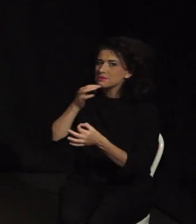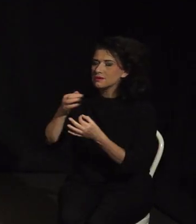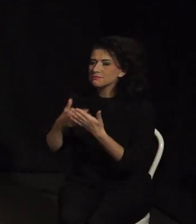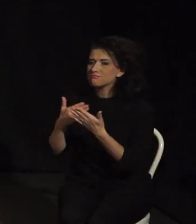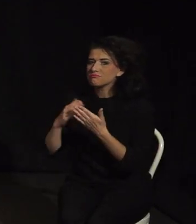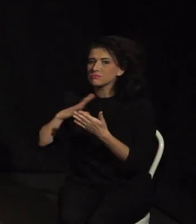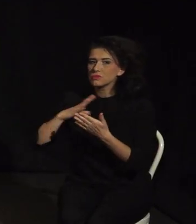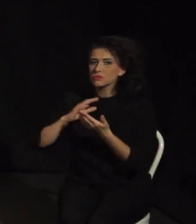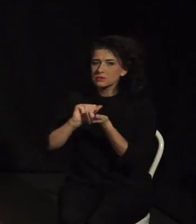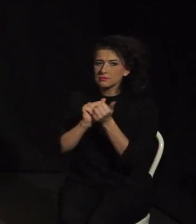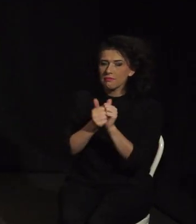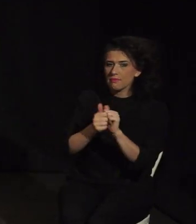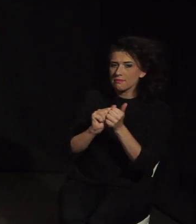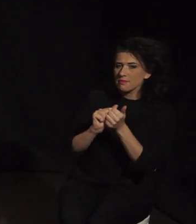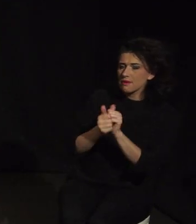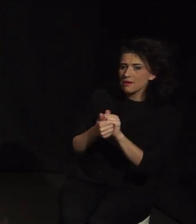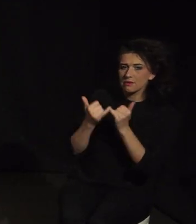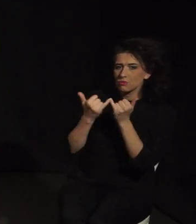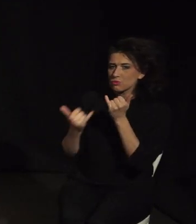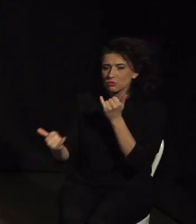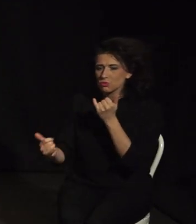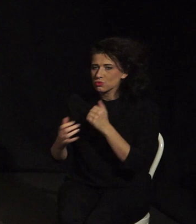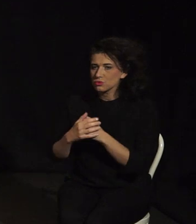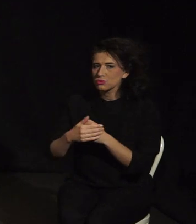When did it begin? - I played it...